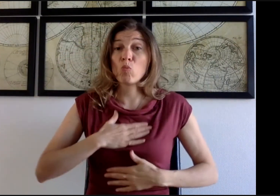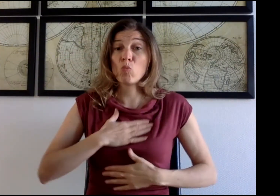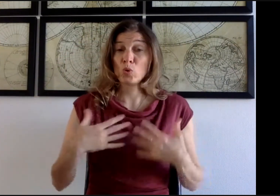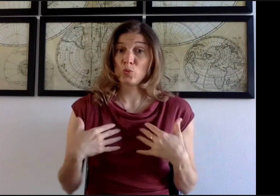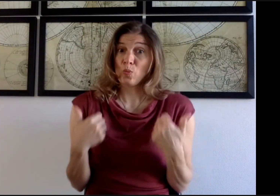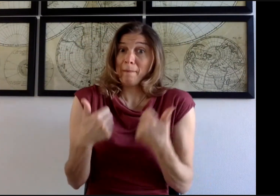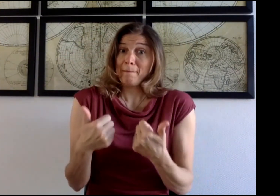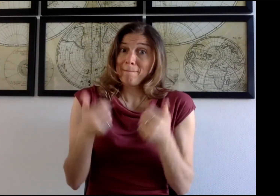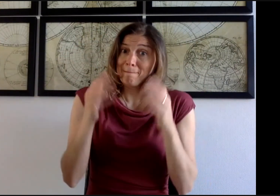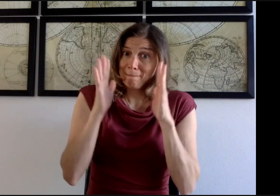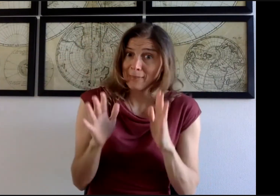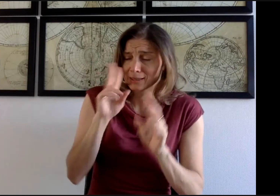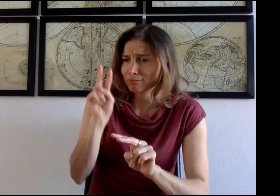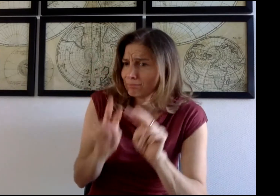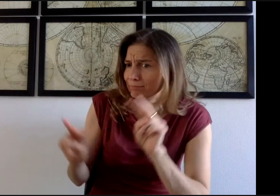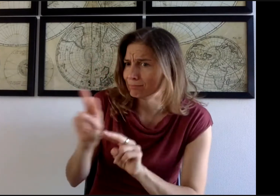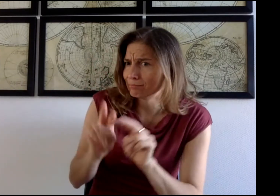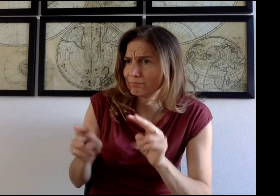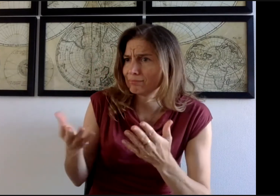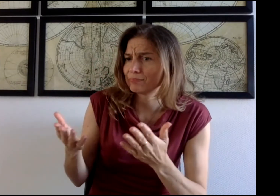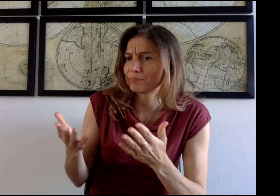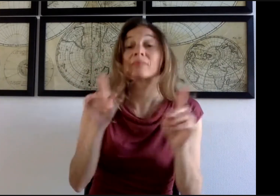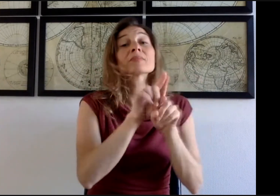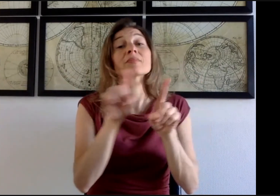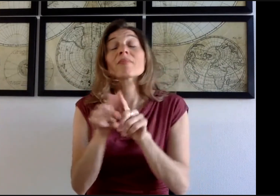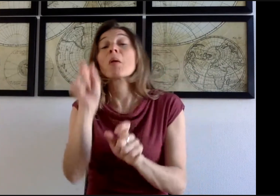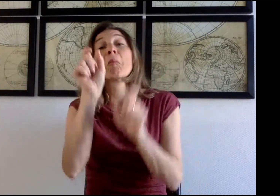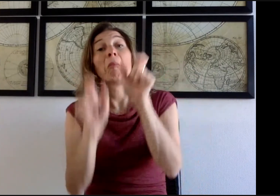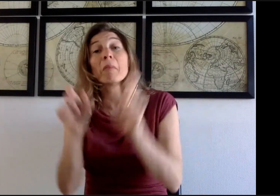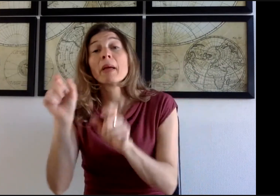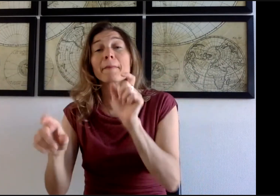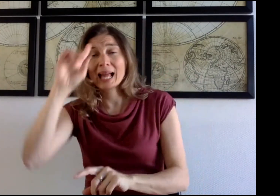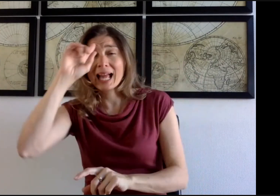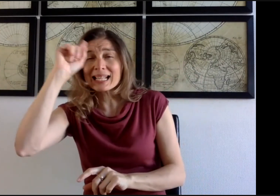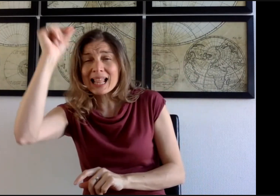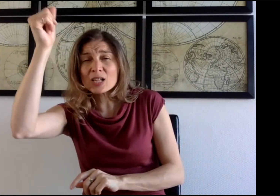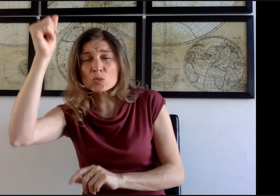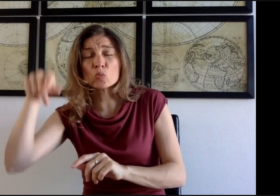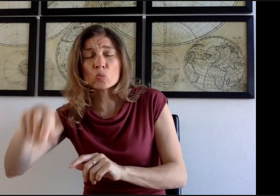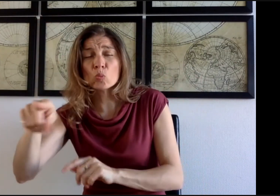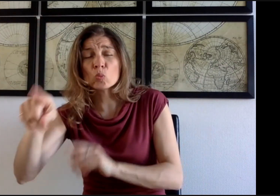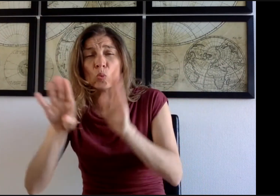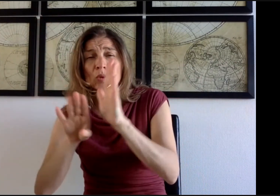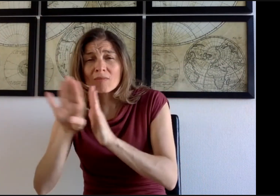such a person with intellectual developmental disability